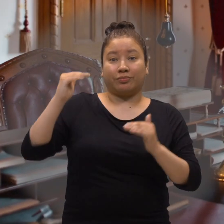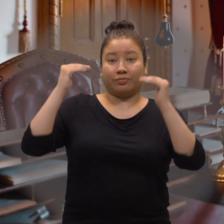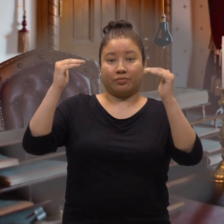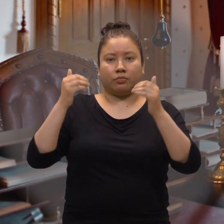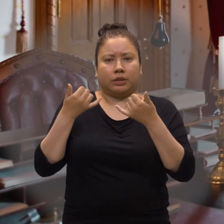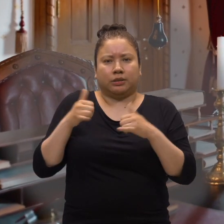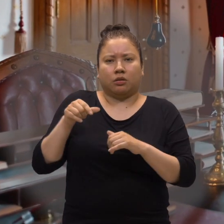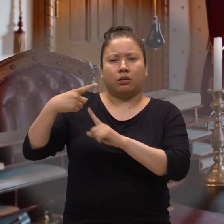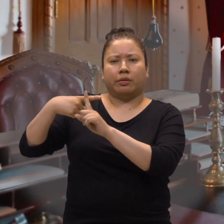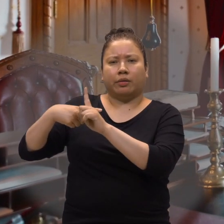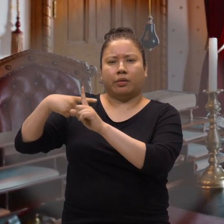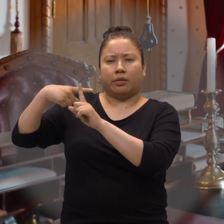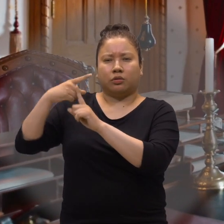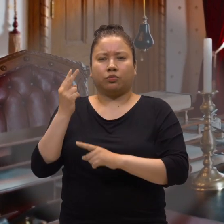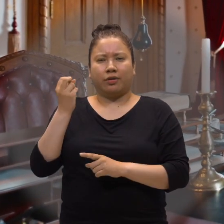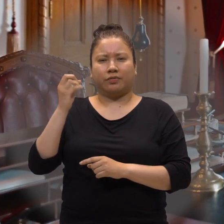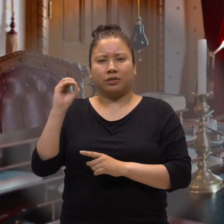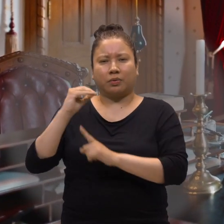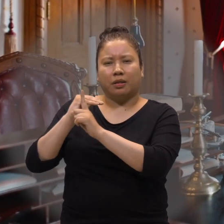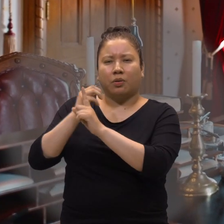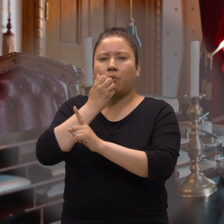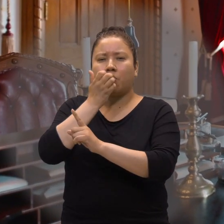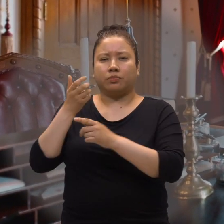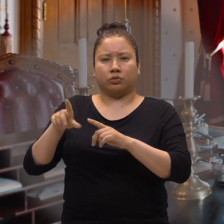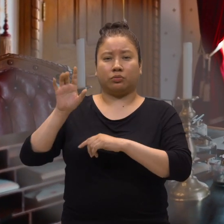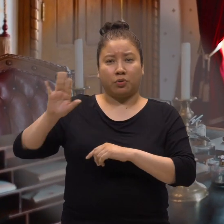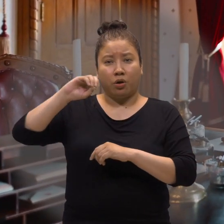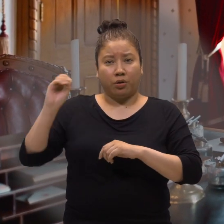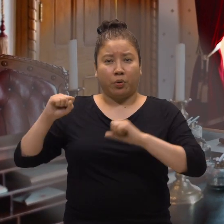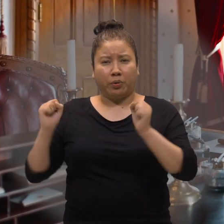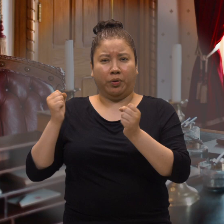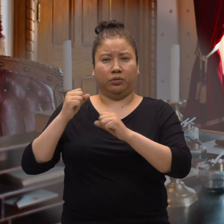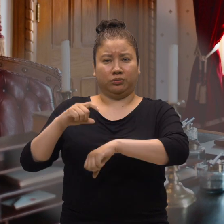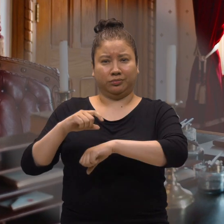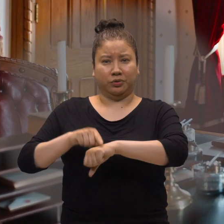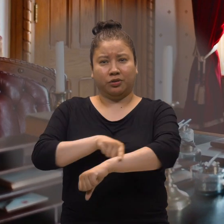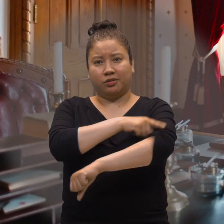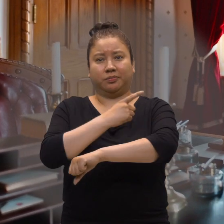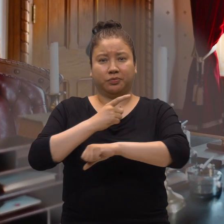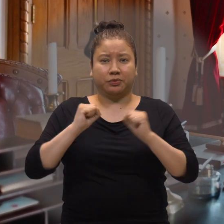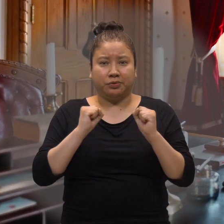Despite this innovation, East Block rarely got warmer than 12° during Ottawa's long winters.